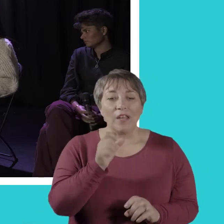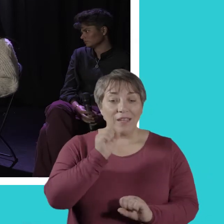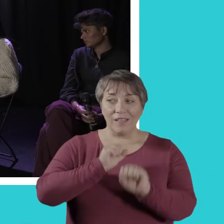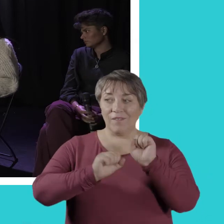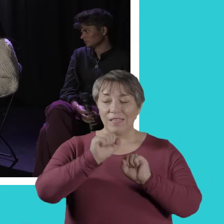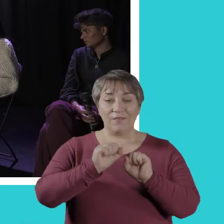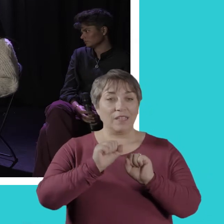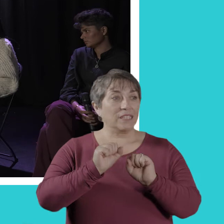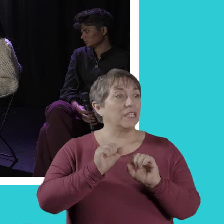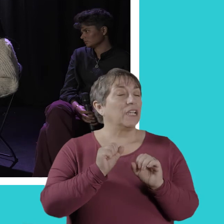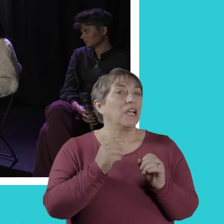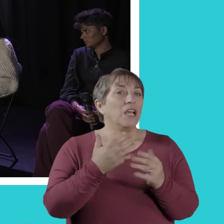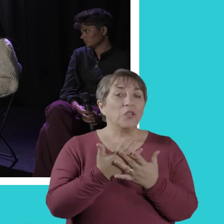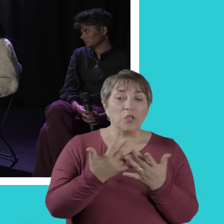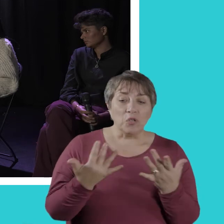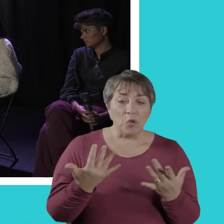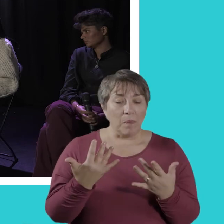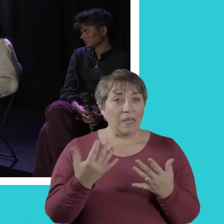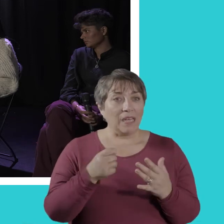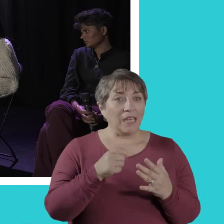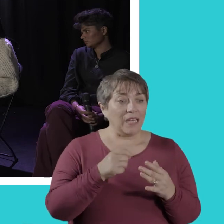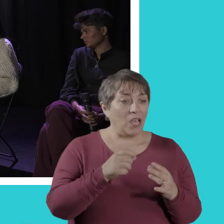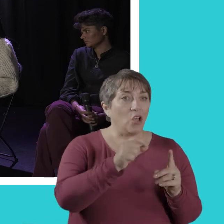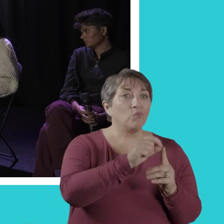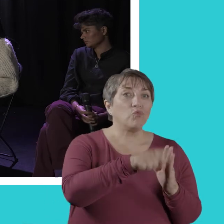many of the different sectors or projects that I work with is when you say something isn't right